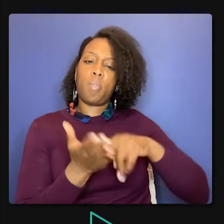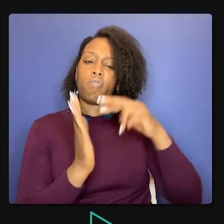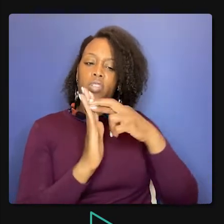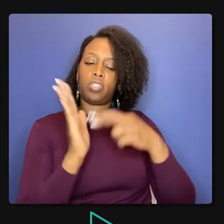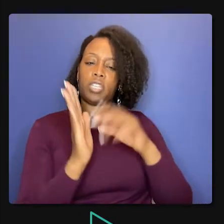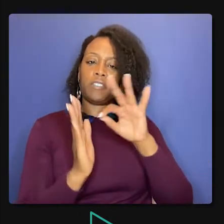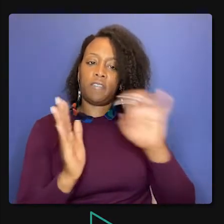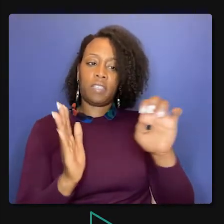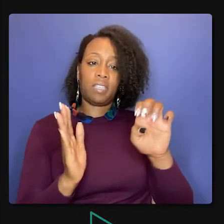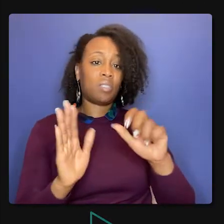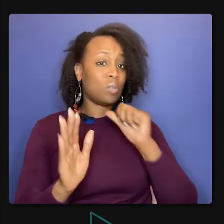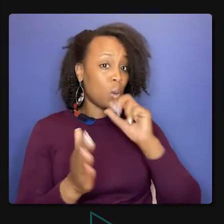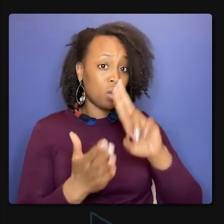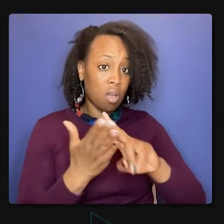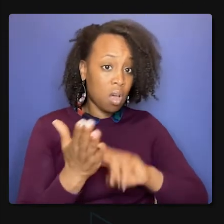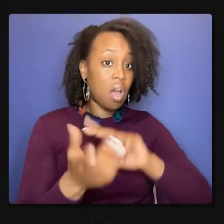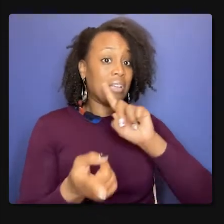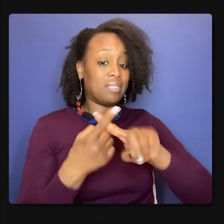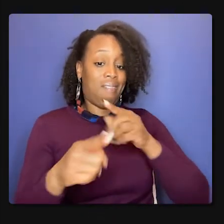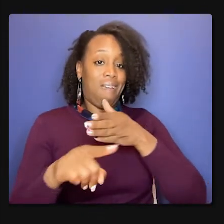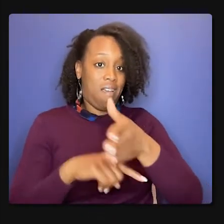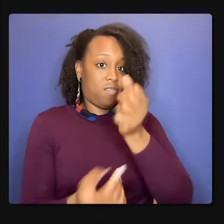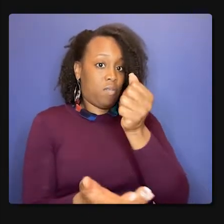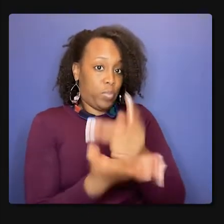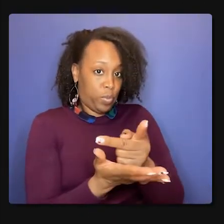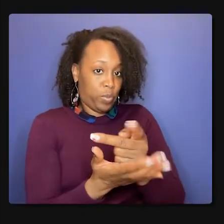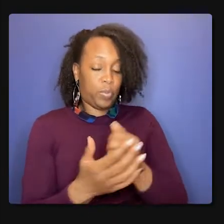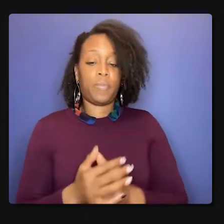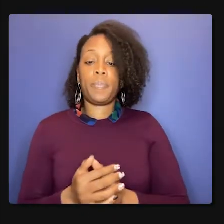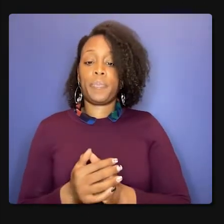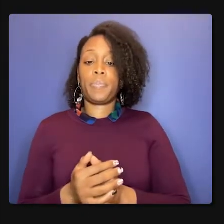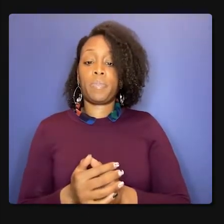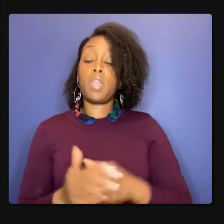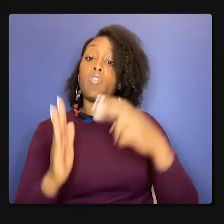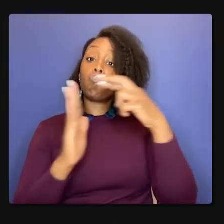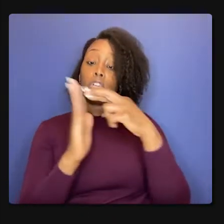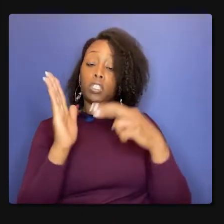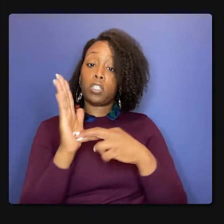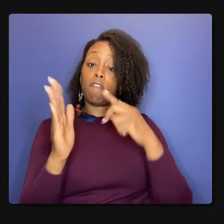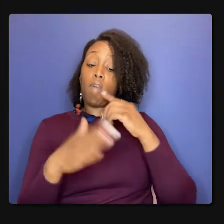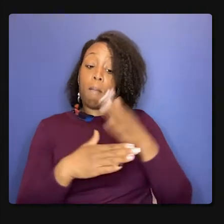so don't sign up until after you've been approved. When registering for Partner Center,